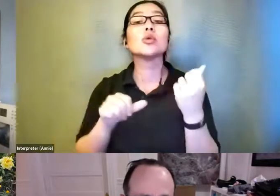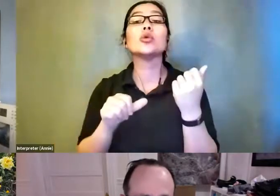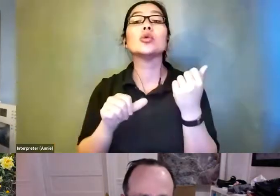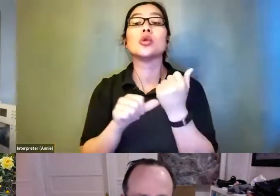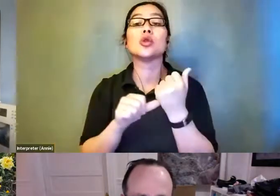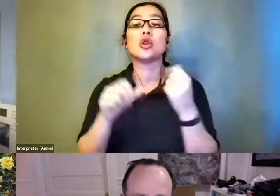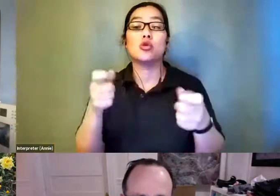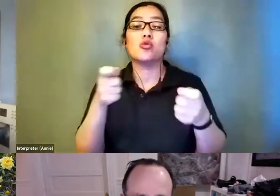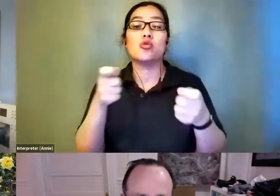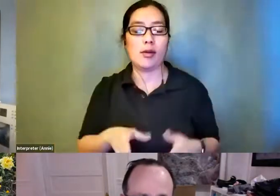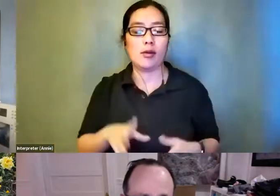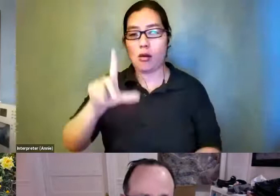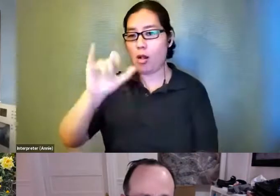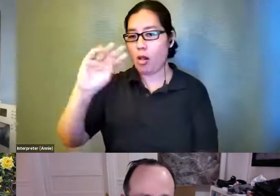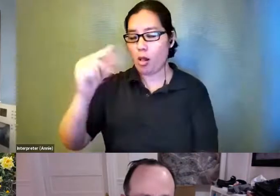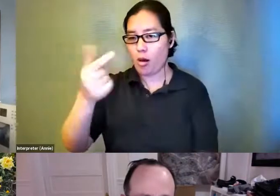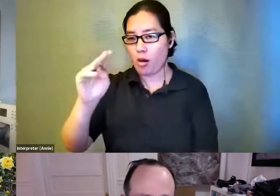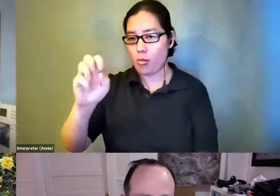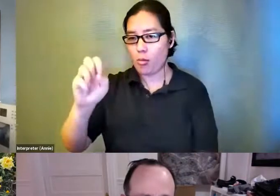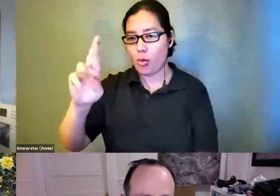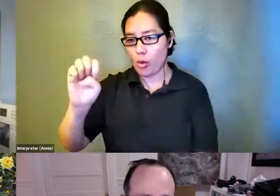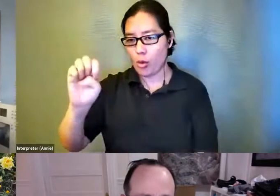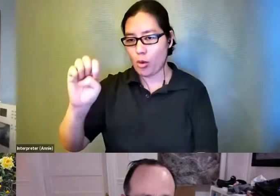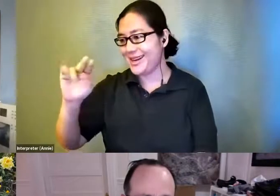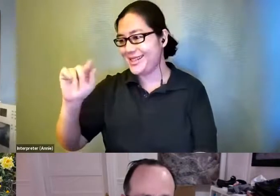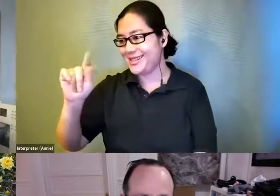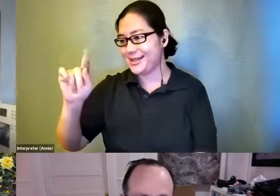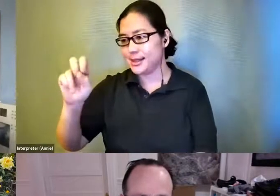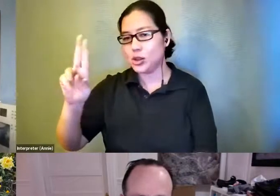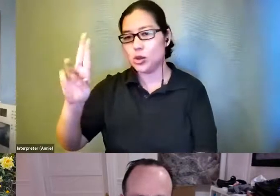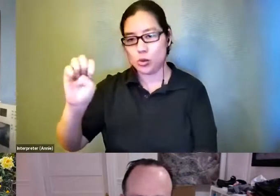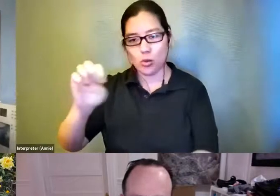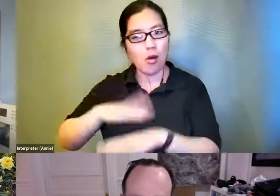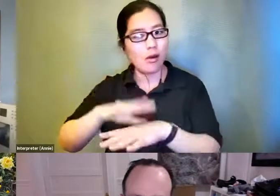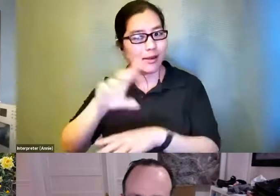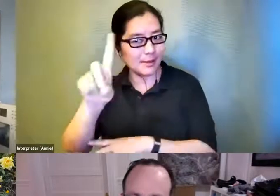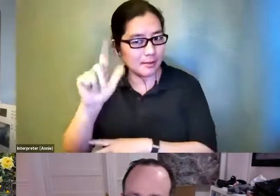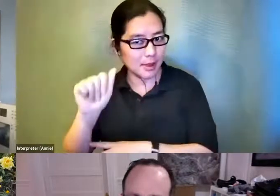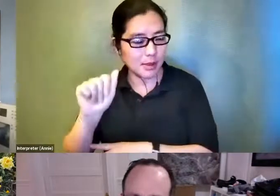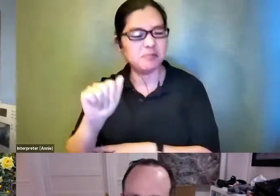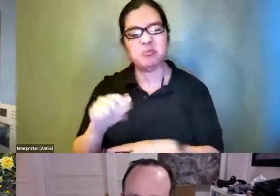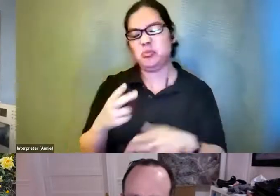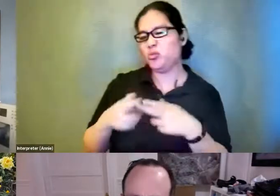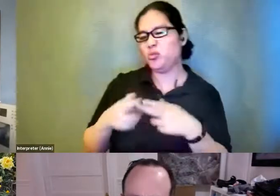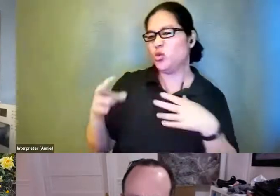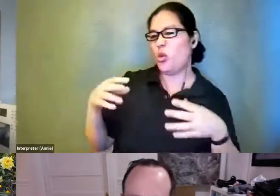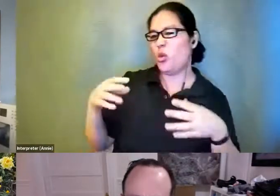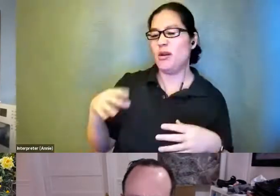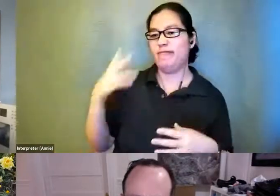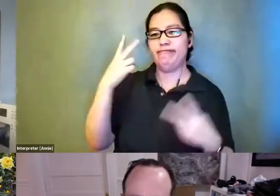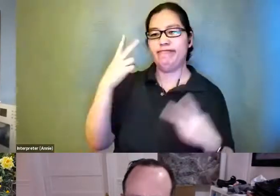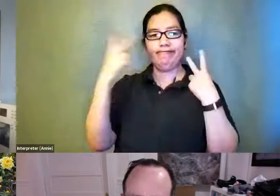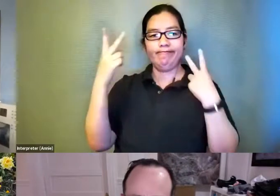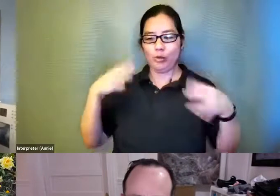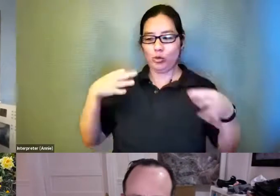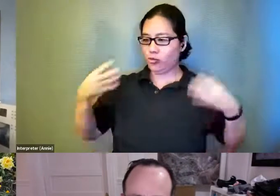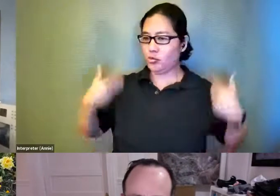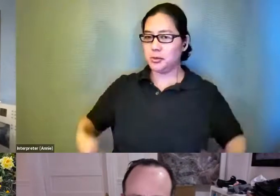Institute on Disability. And a quick audio description of myself. I am a white